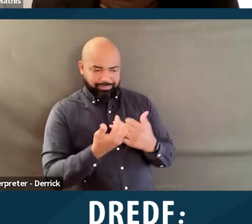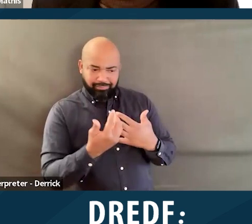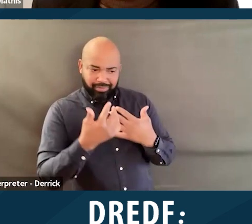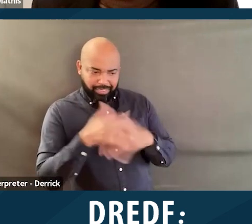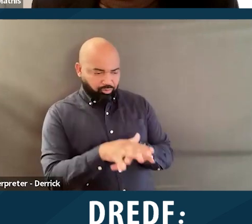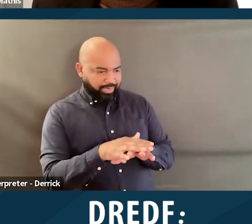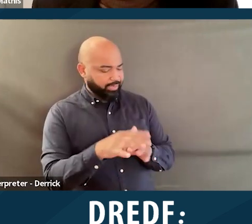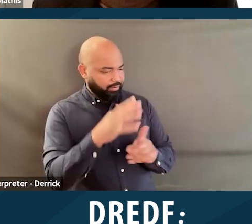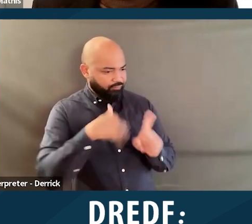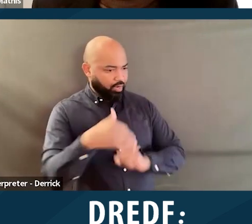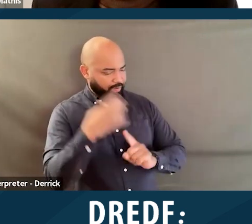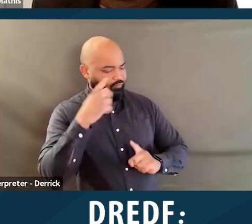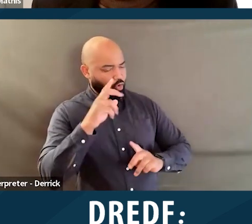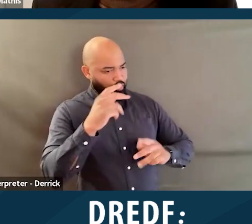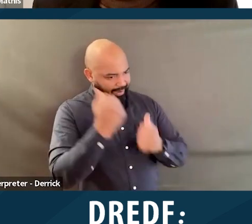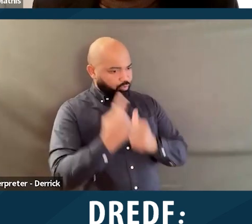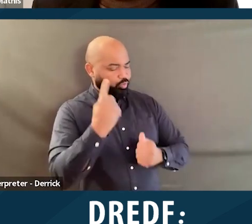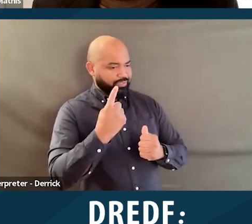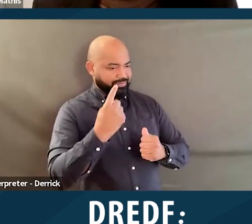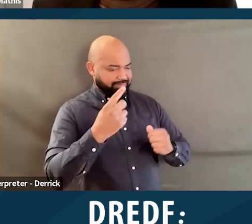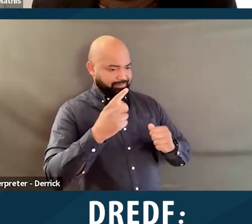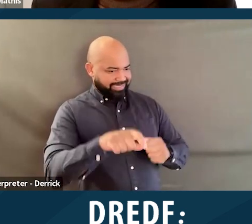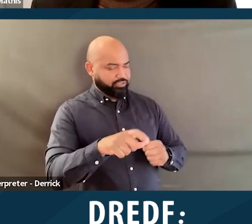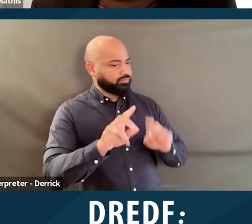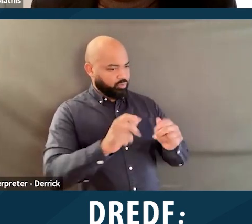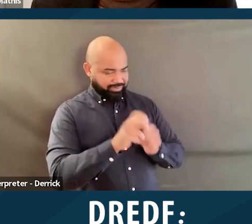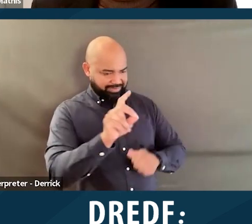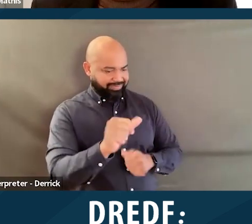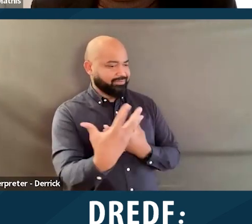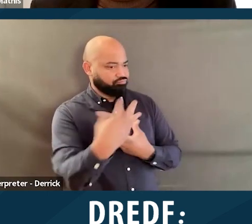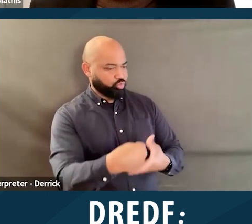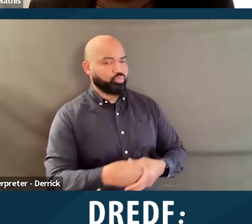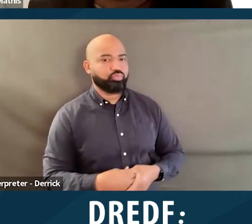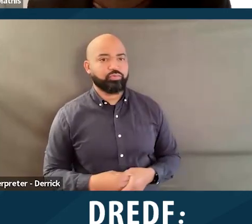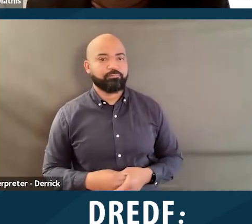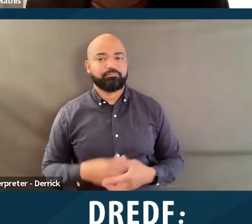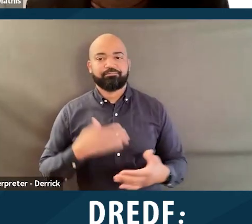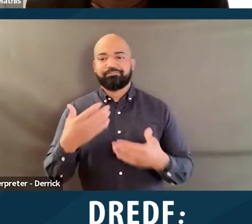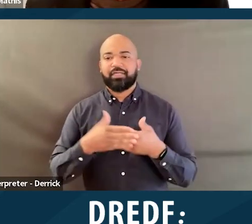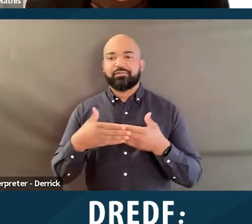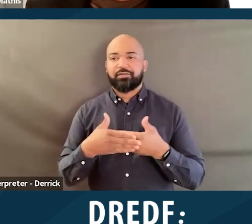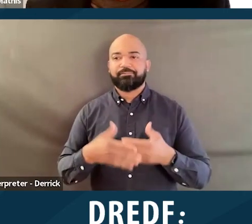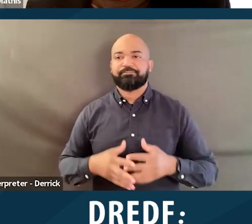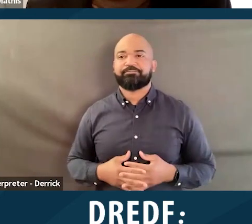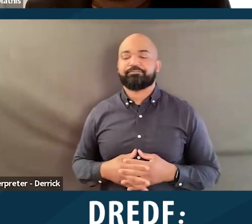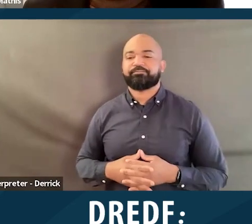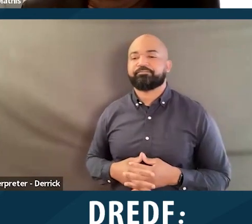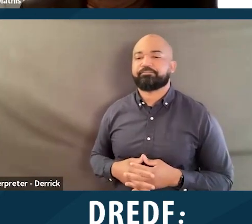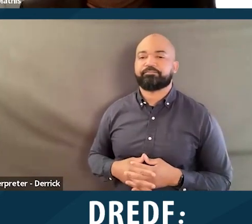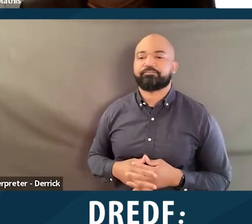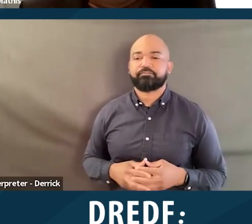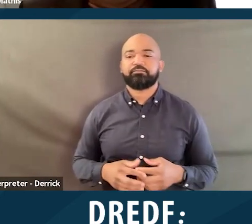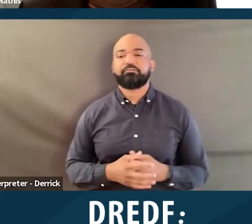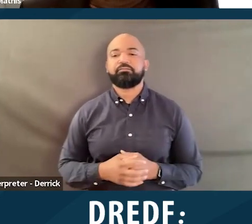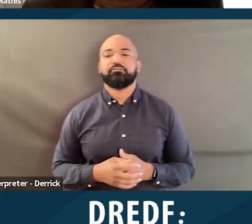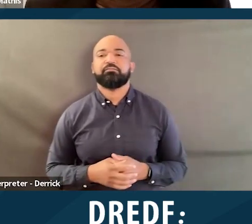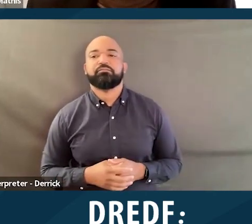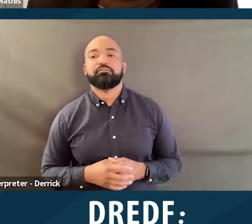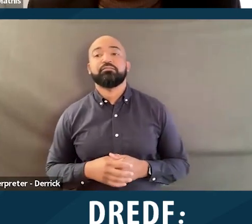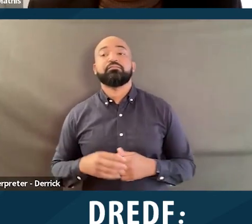to be provided in the most integrated setting appropriate to a person's needs. Next slide.